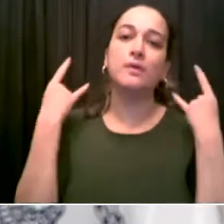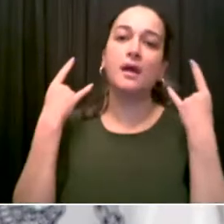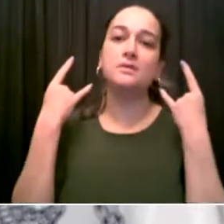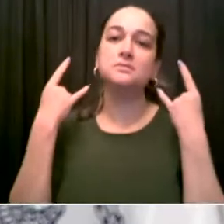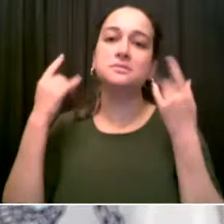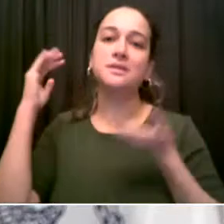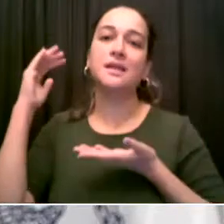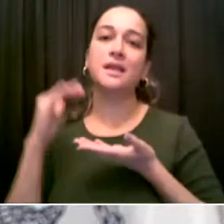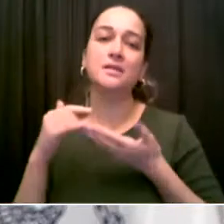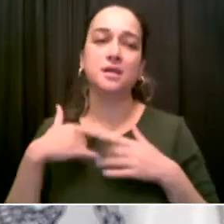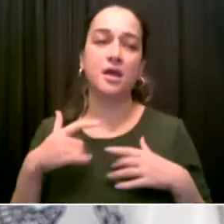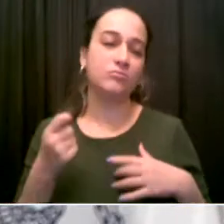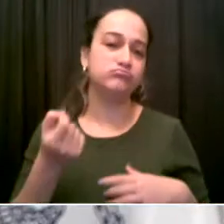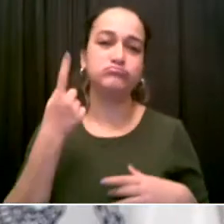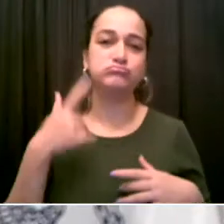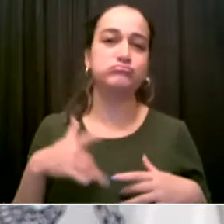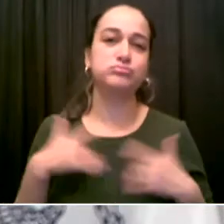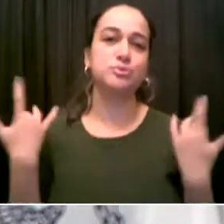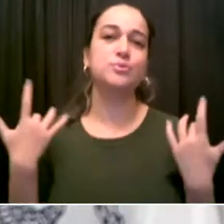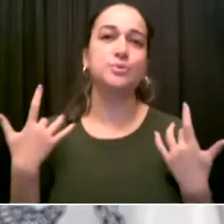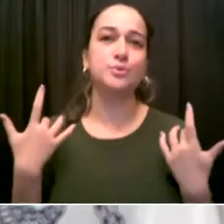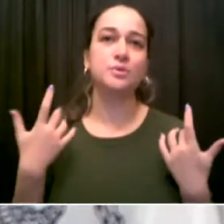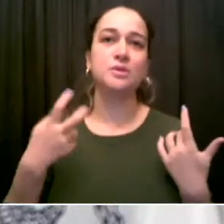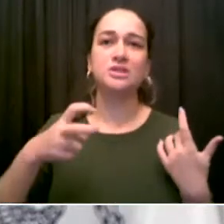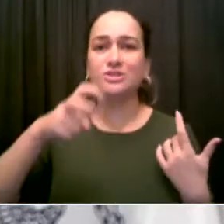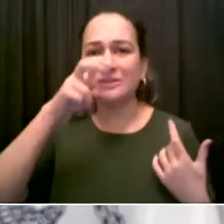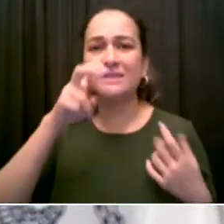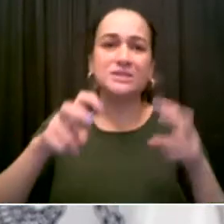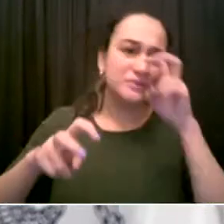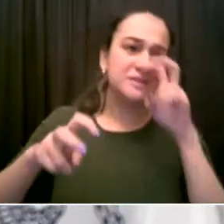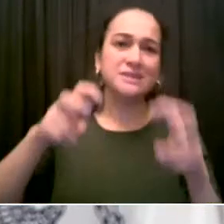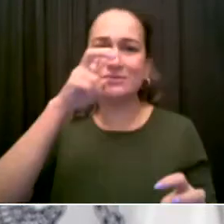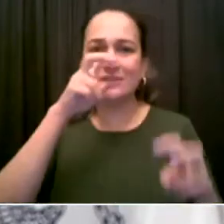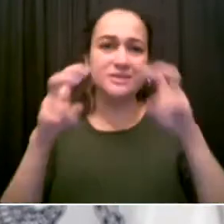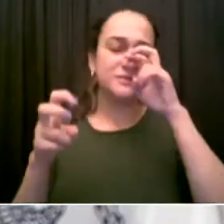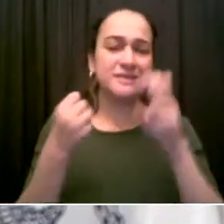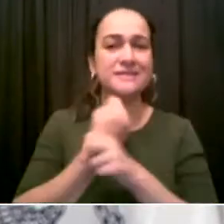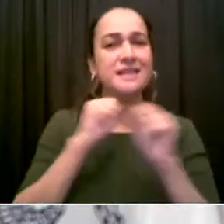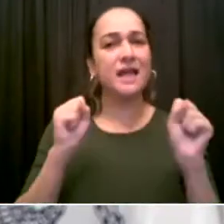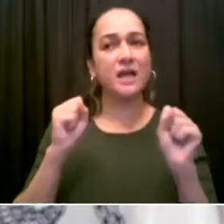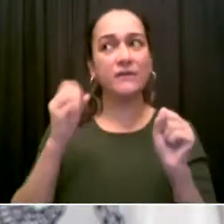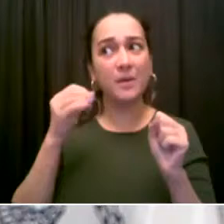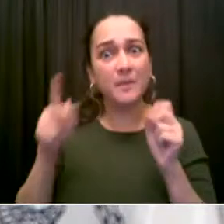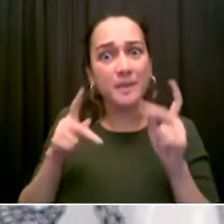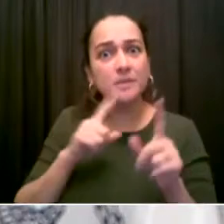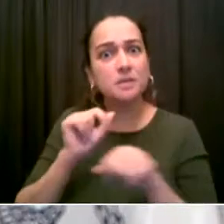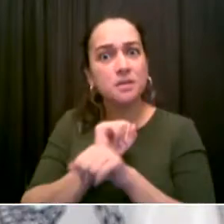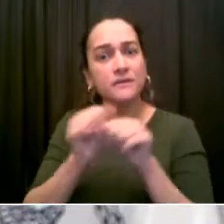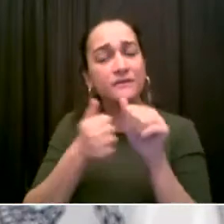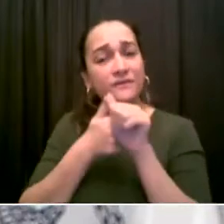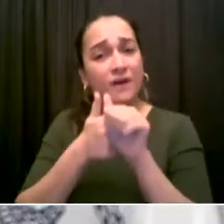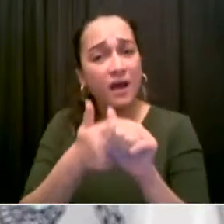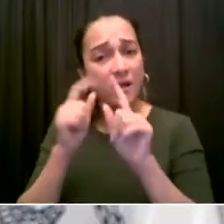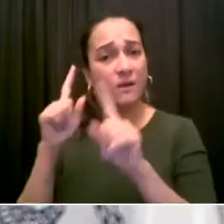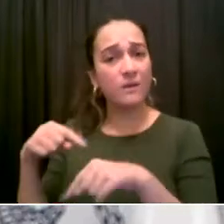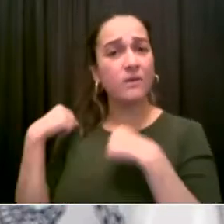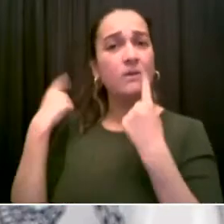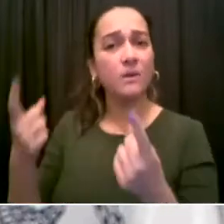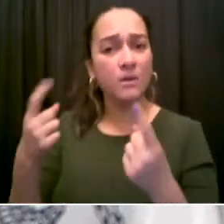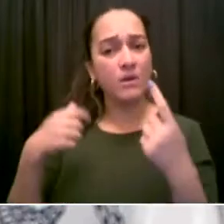THEY WENT THROUGH SO MUCH. NEW YORKERS